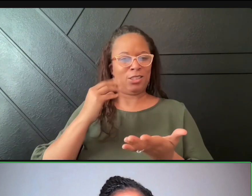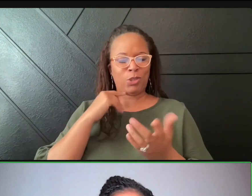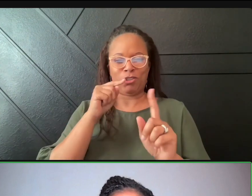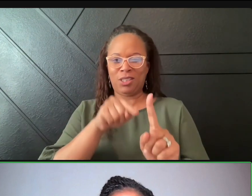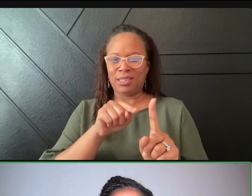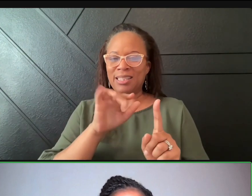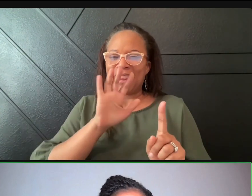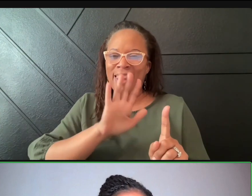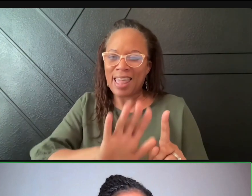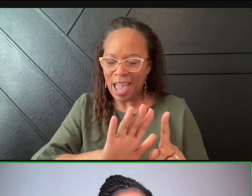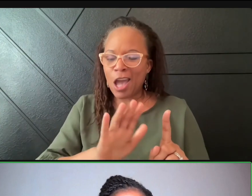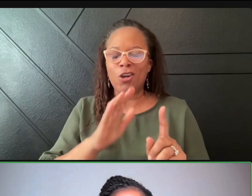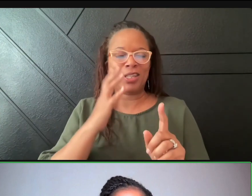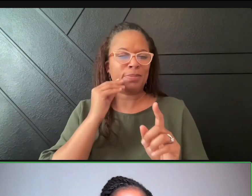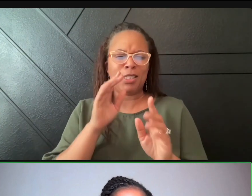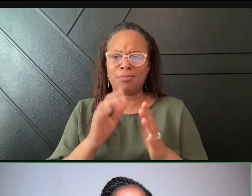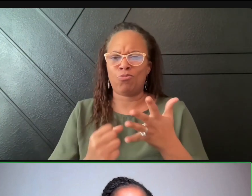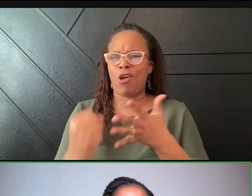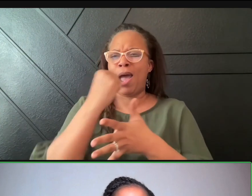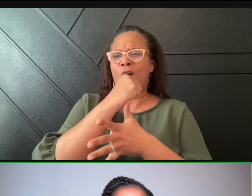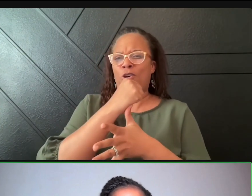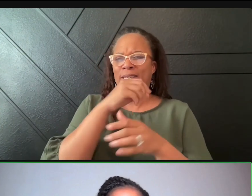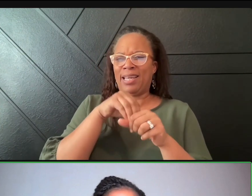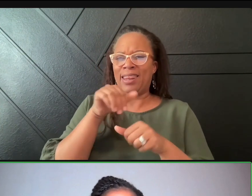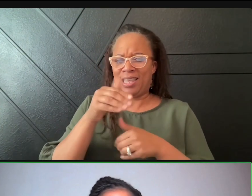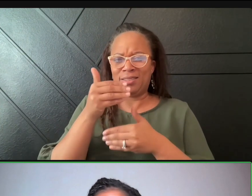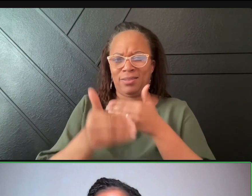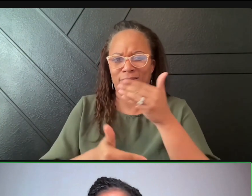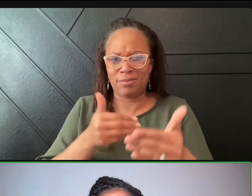The students and their needs and their overall experience